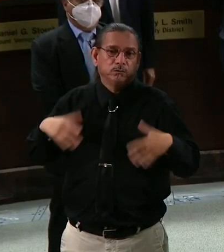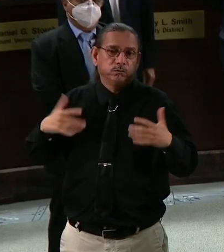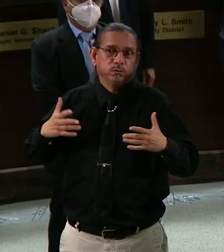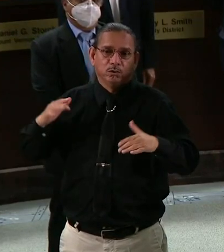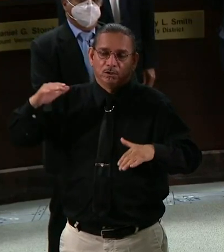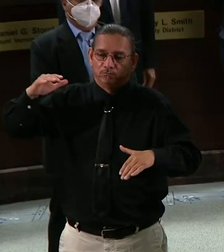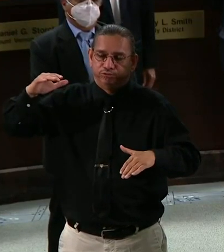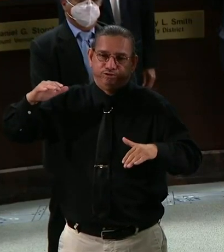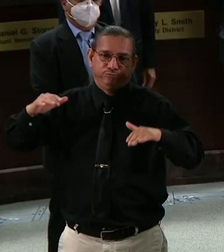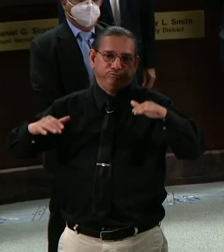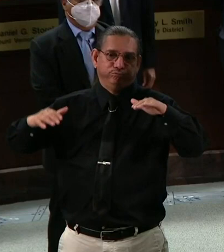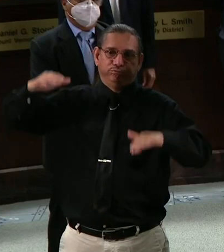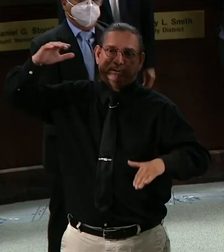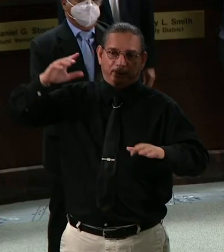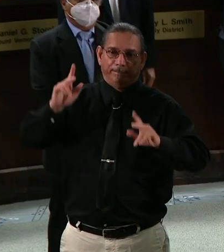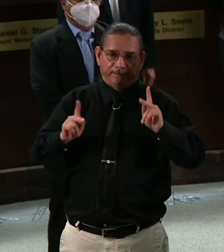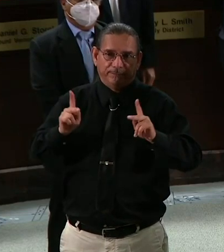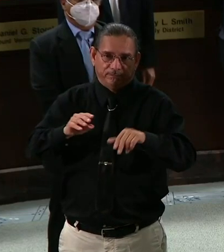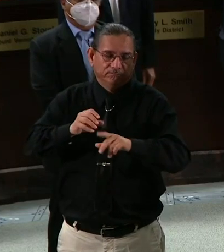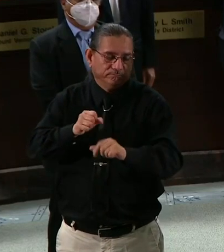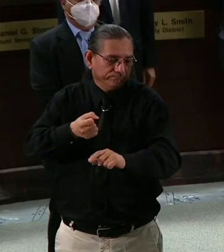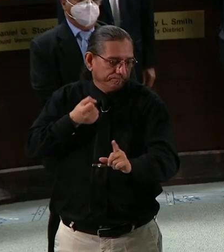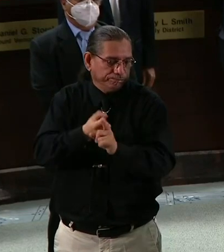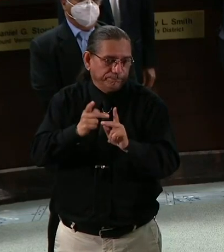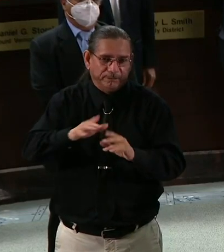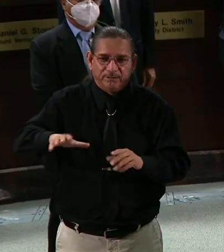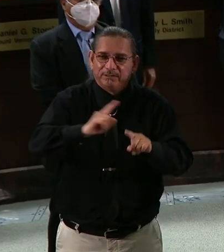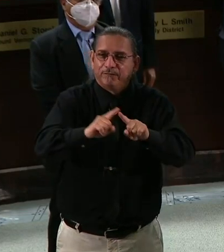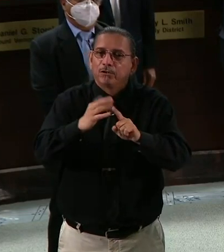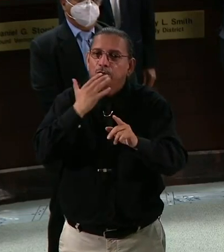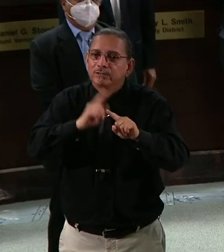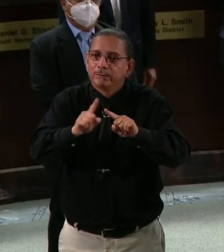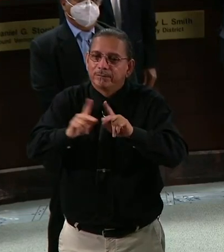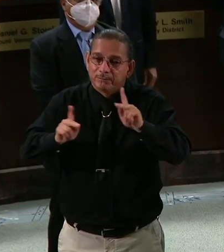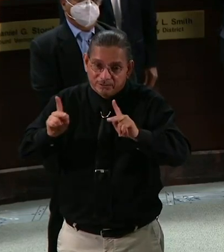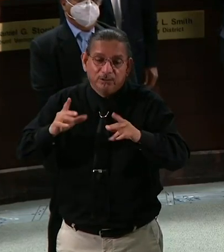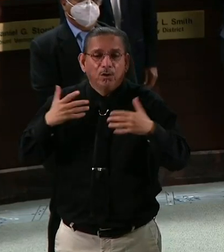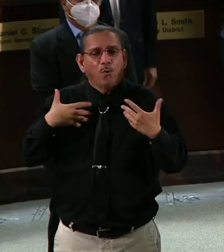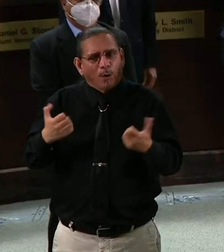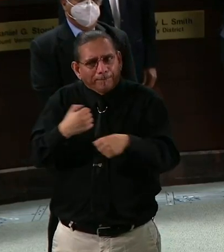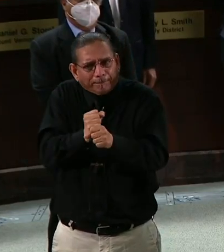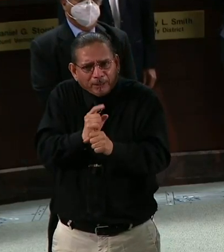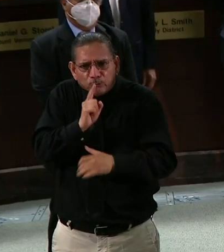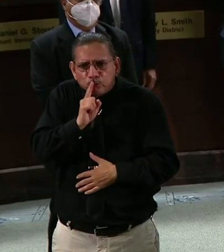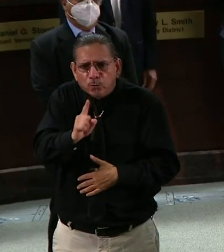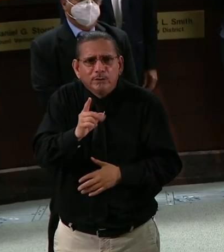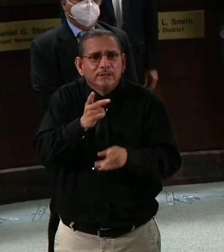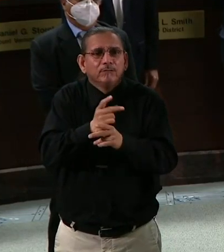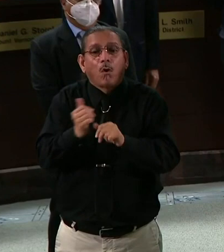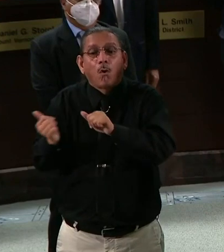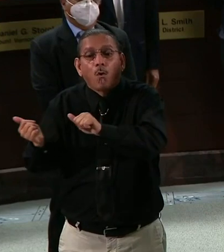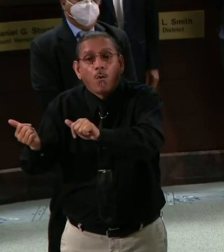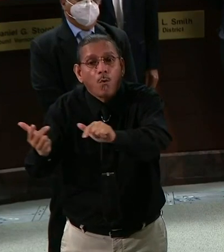CODE NINETEEN JUST FOR. AFFECTED PEOPLE ARE AND WE WANT